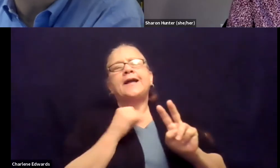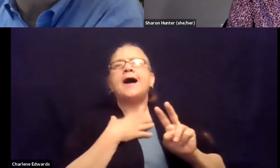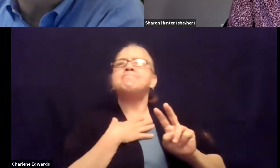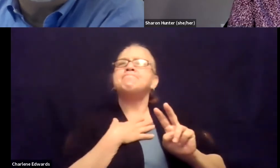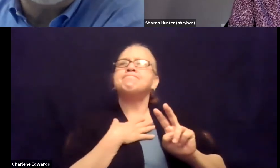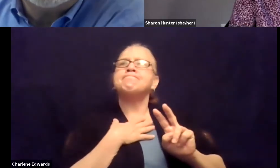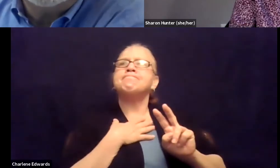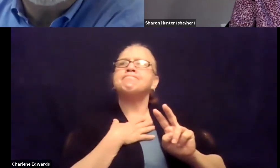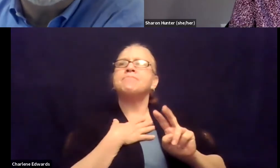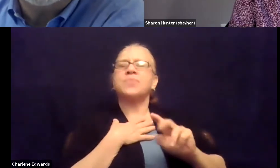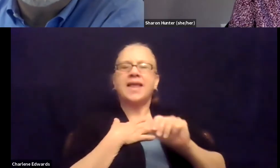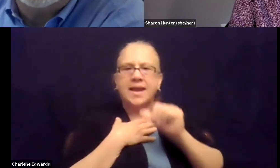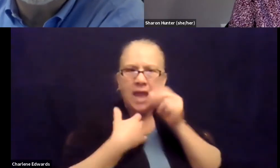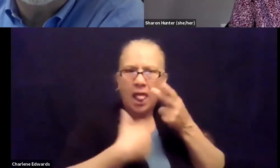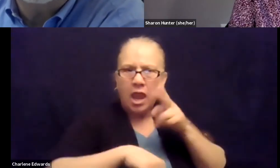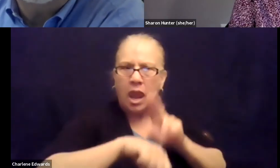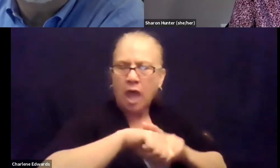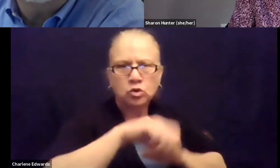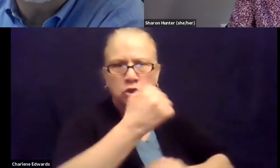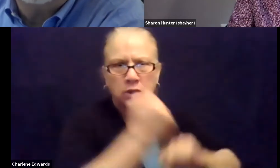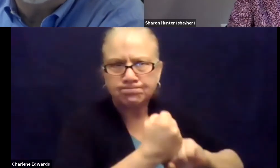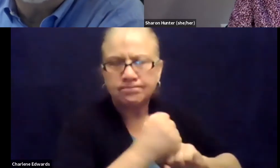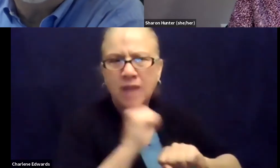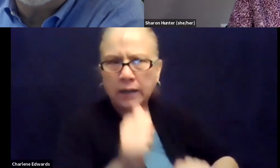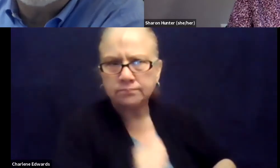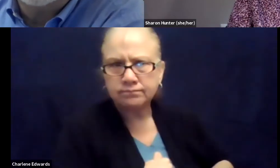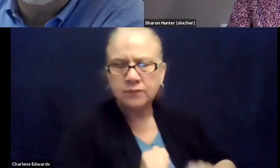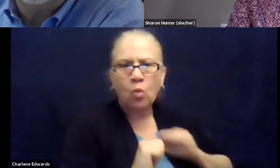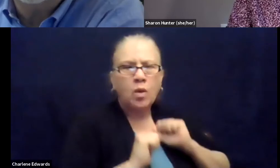they're not our natural constituents, we provide funding for non-profits.